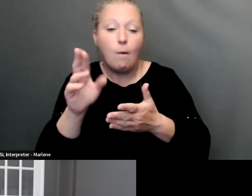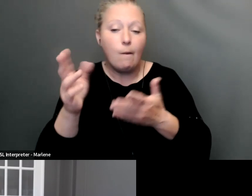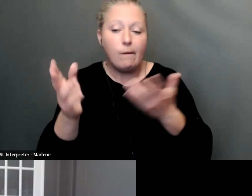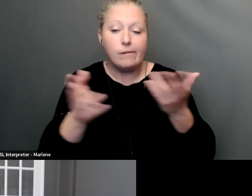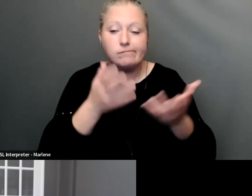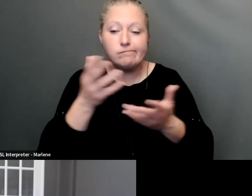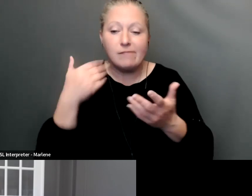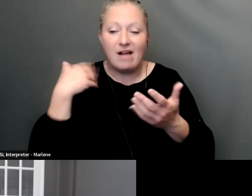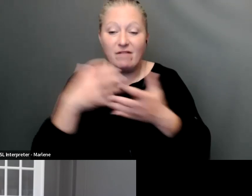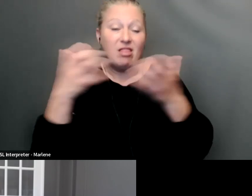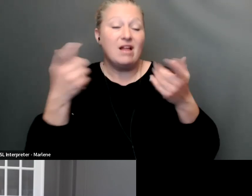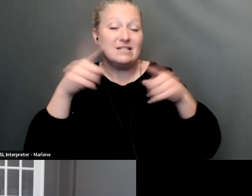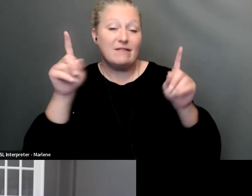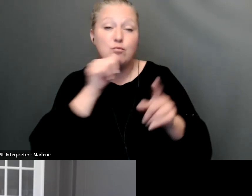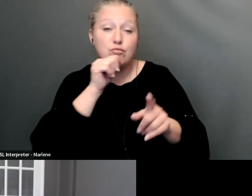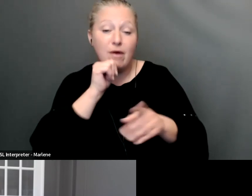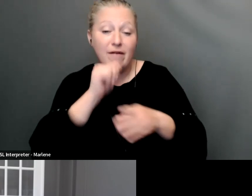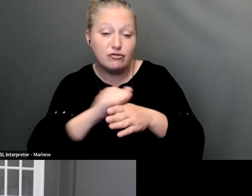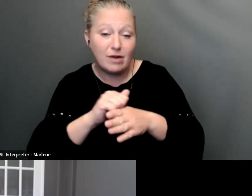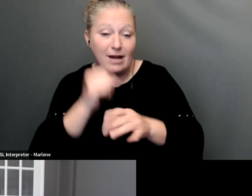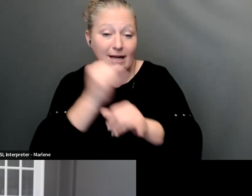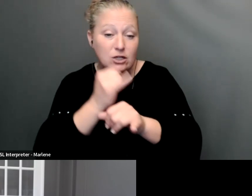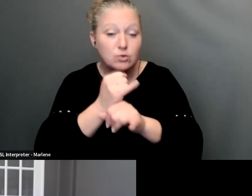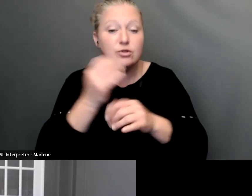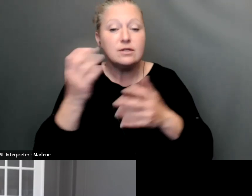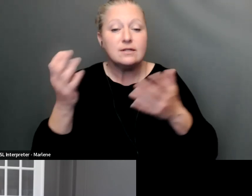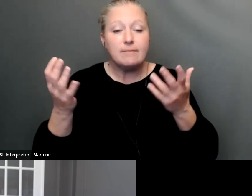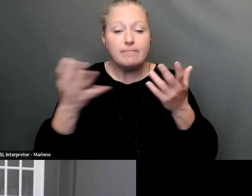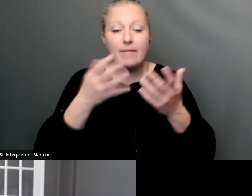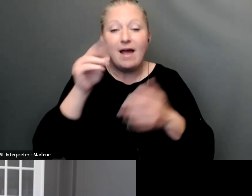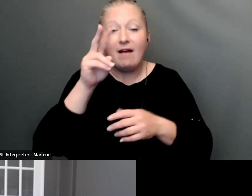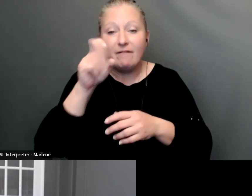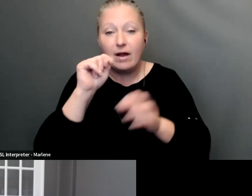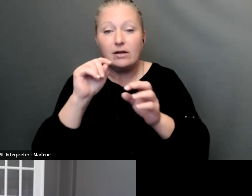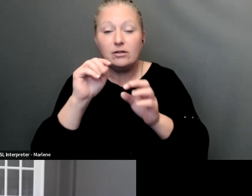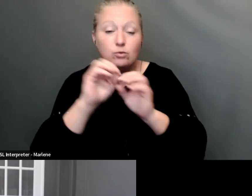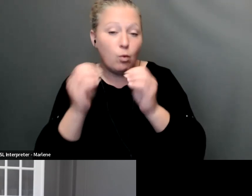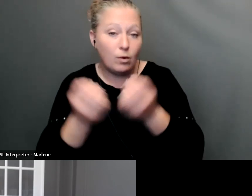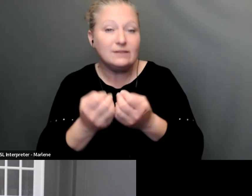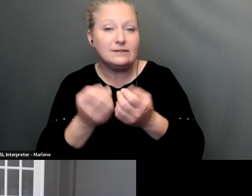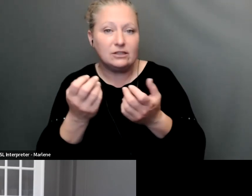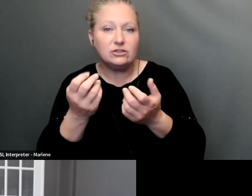we've had a lot of success with private training institutions and veterans organizations. Also,